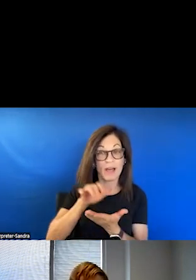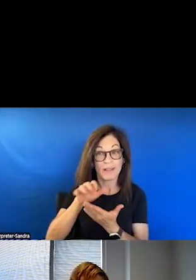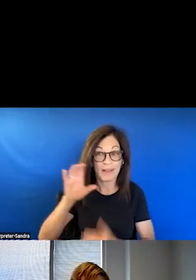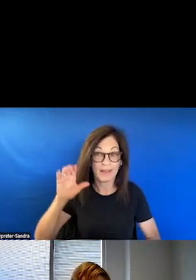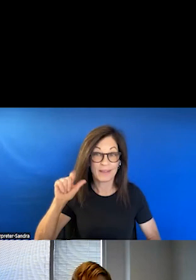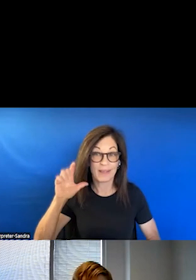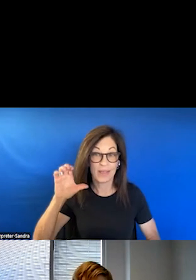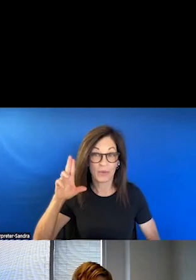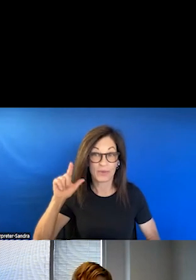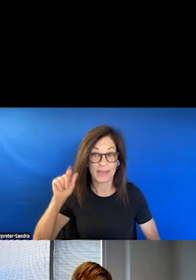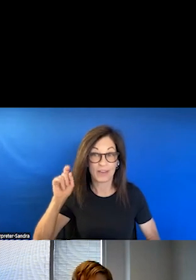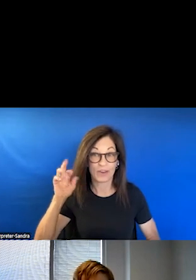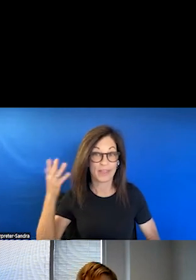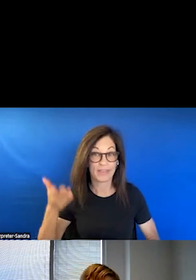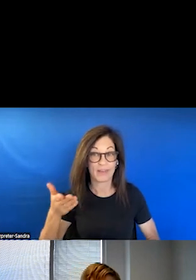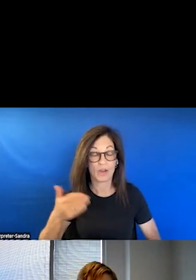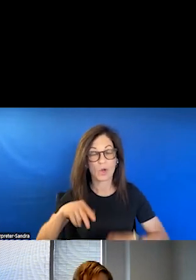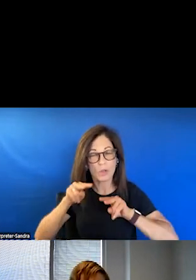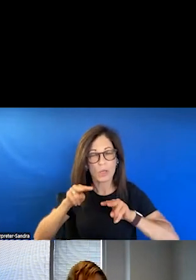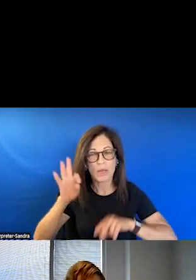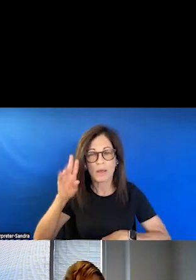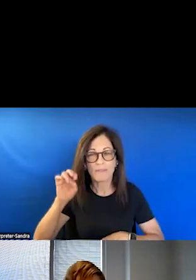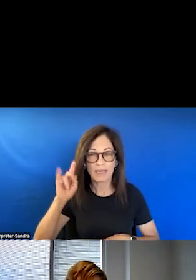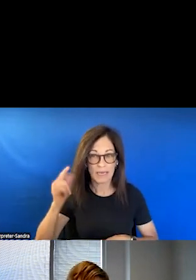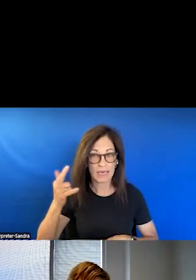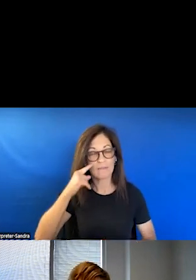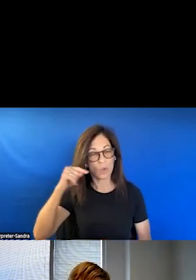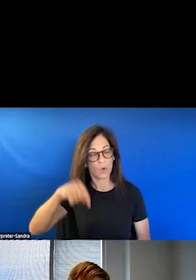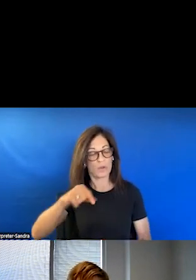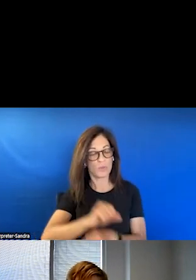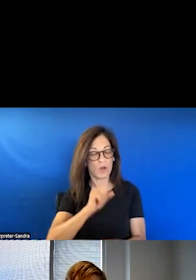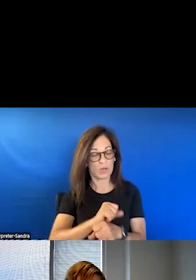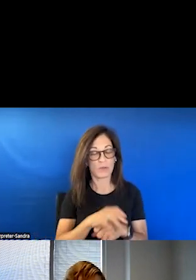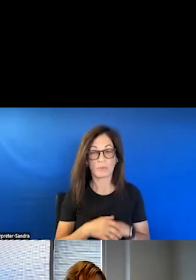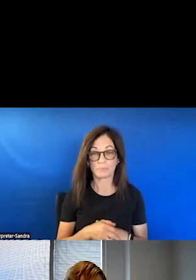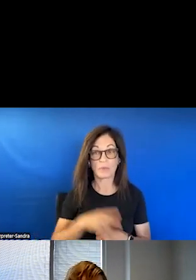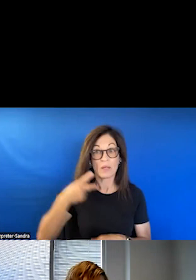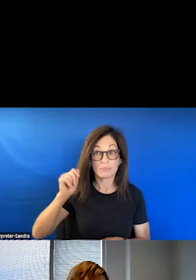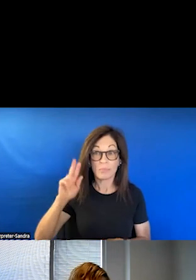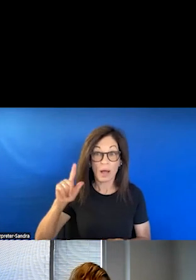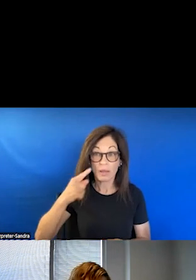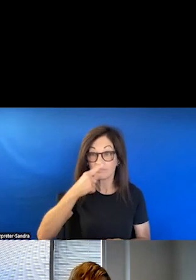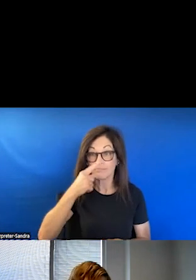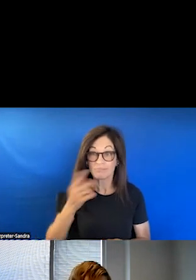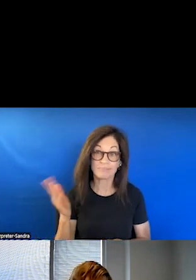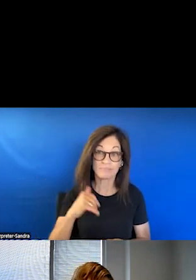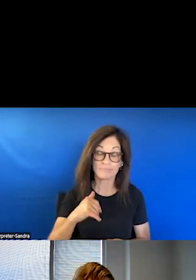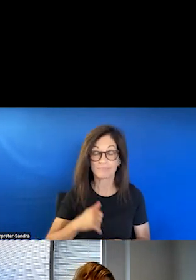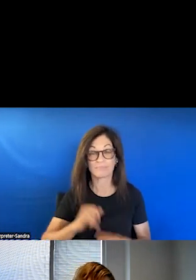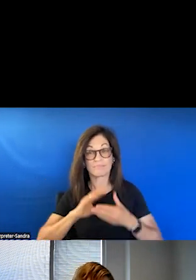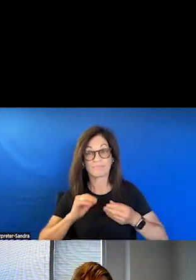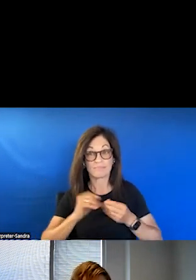TO LOOK AT FUNDING, FOR, FOR, THIS WORK. SO, PAUL, DO YOU WANT TO JUMP IN AND SAYING HOW